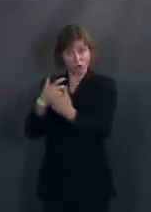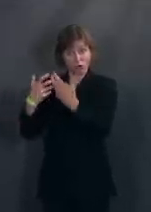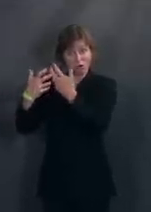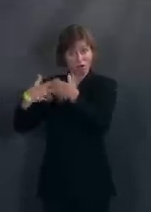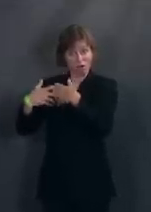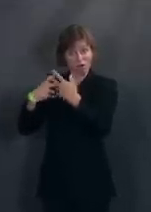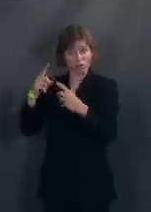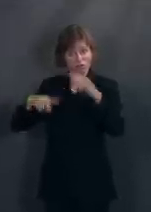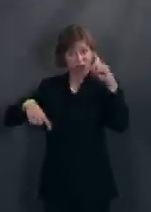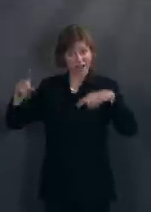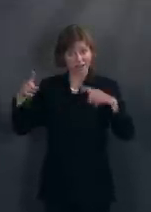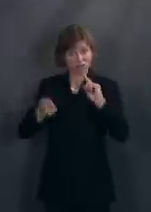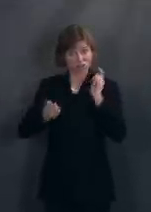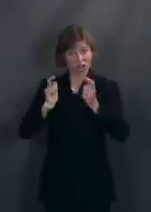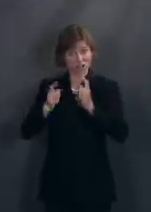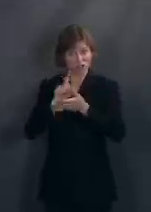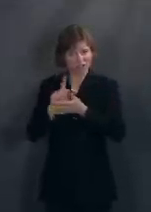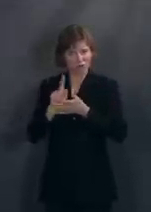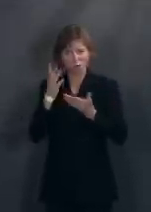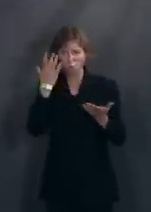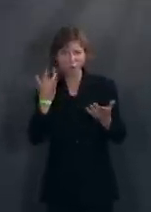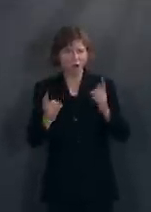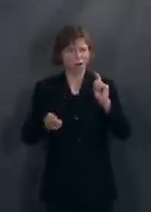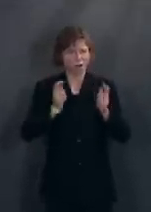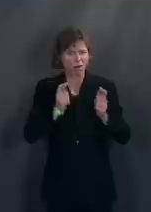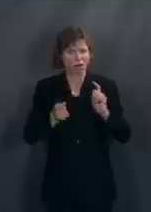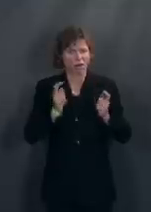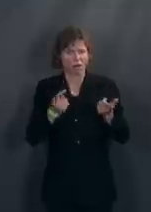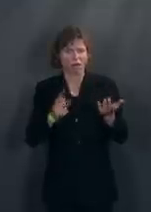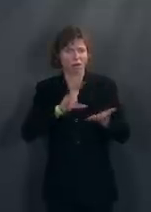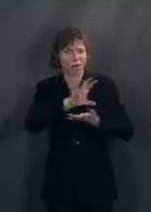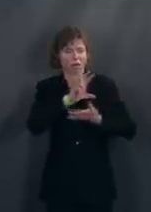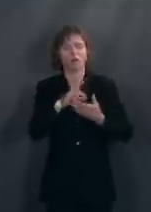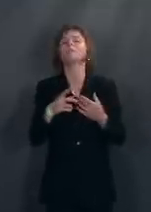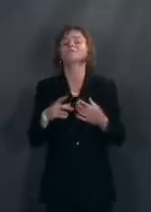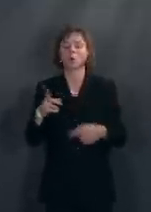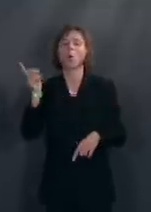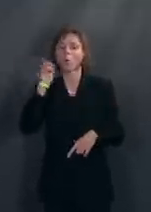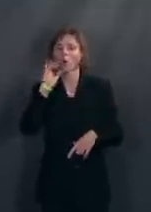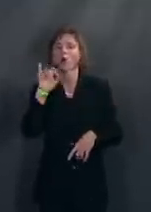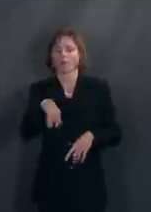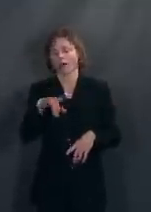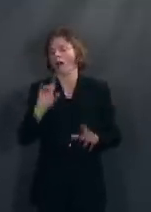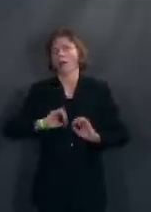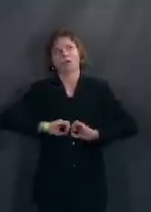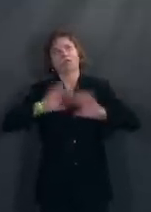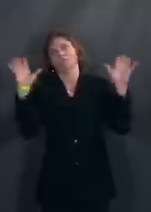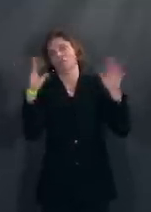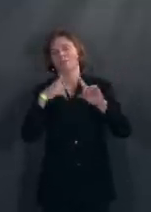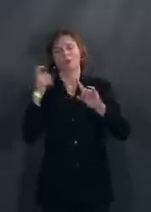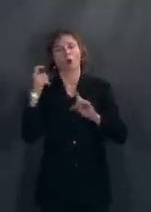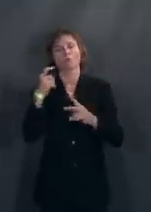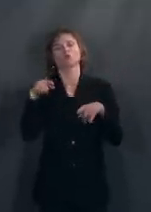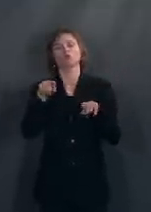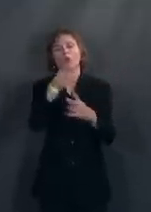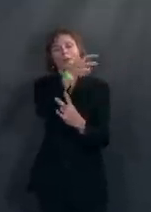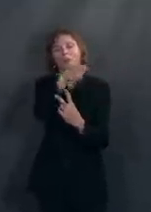Mr. Zients: Well, that's -- Elizabeth, that is one of the messages we heard loud and clear through the transition was that it was very hard for states to plan